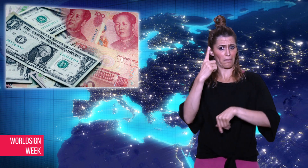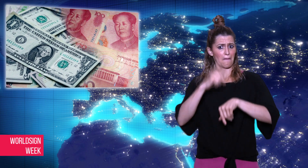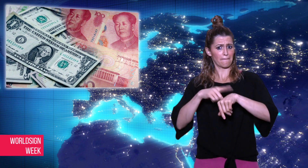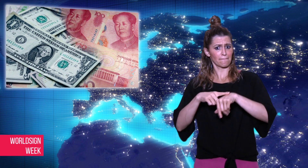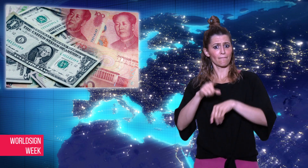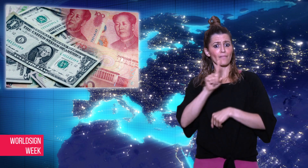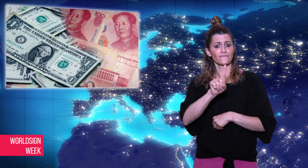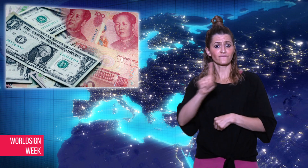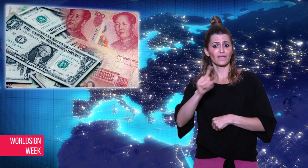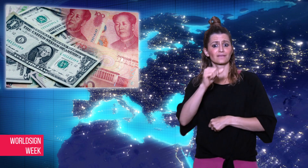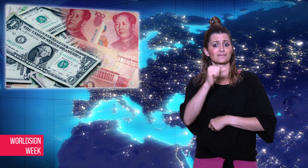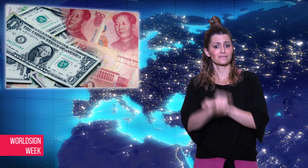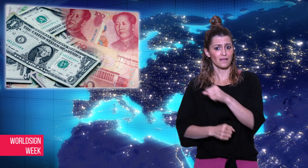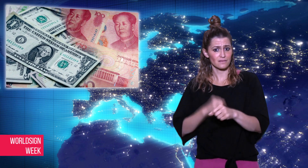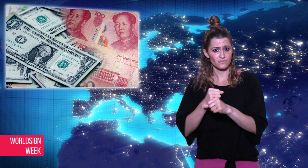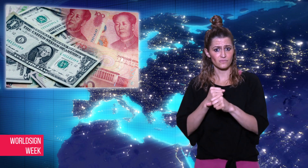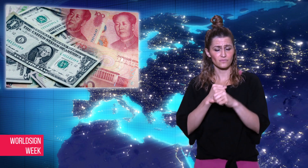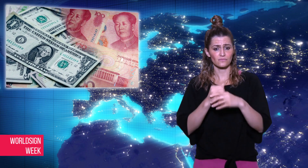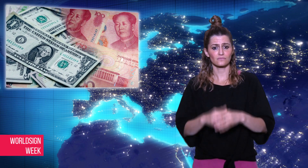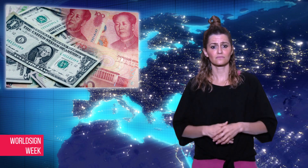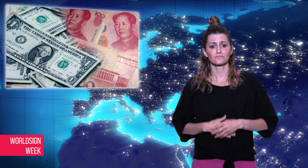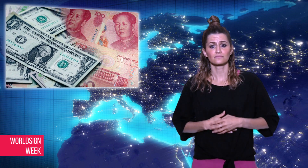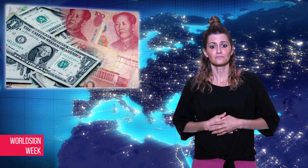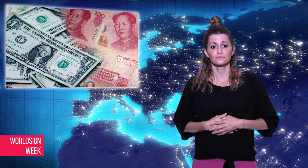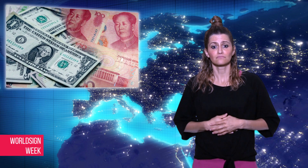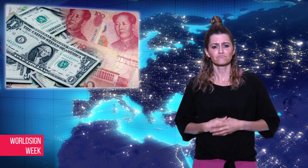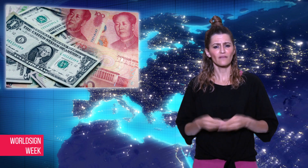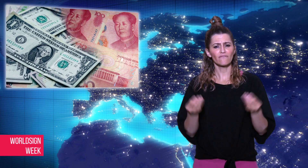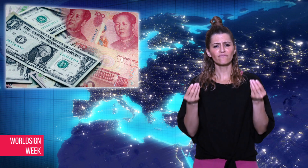in eleven years.